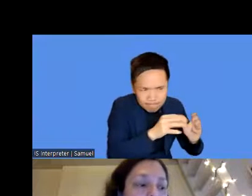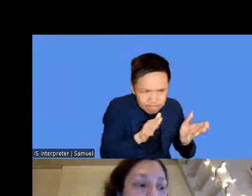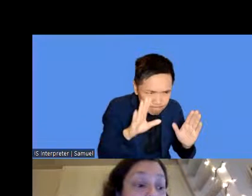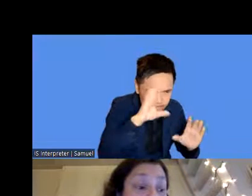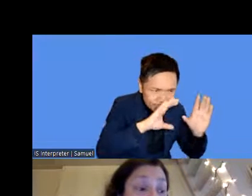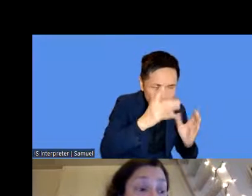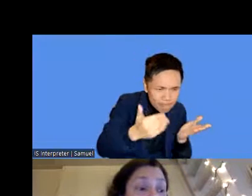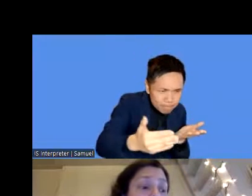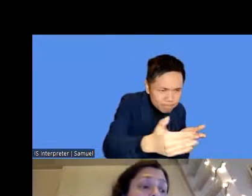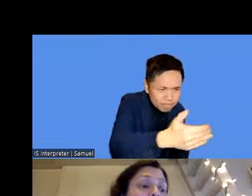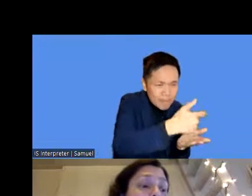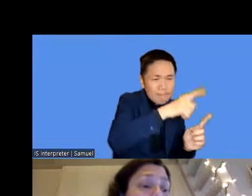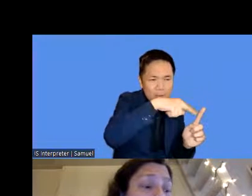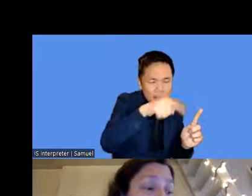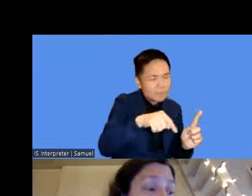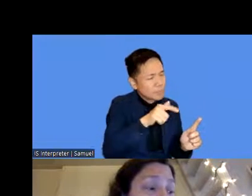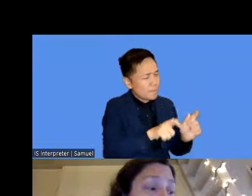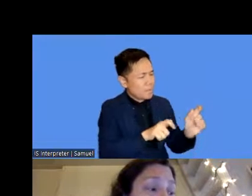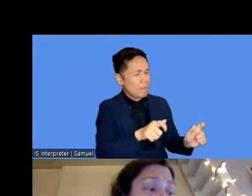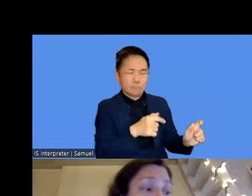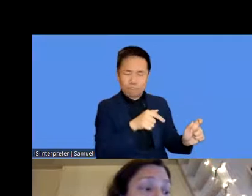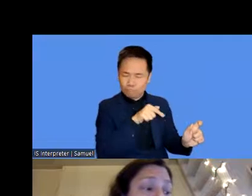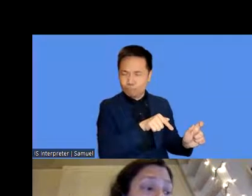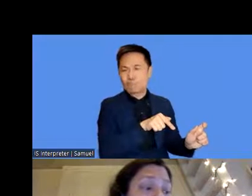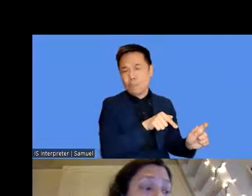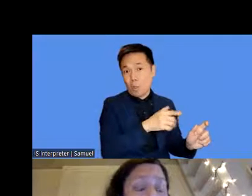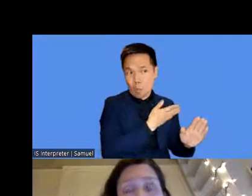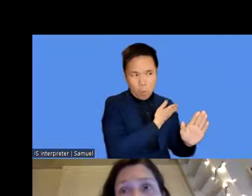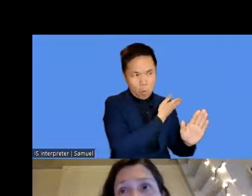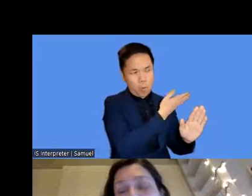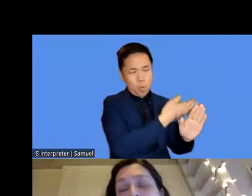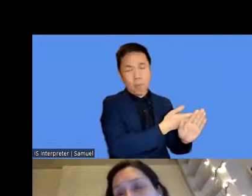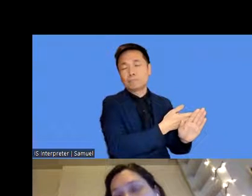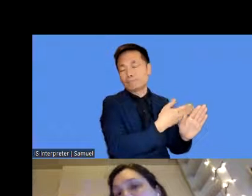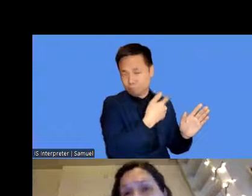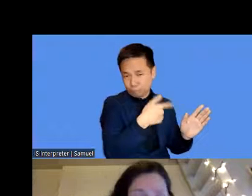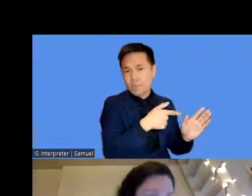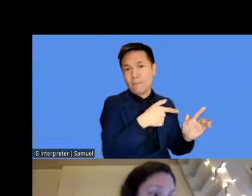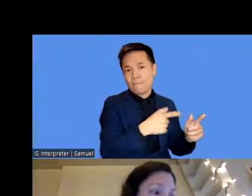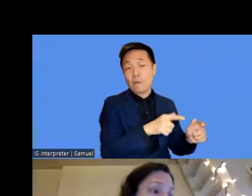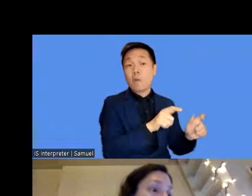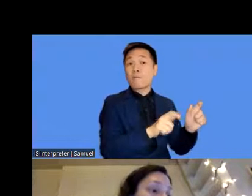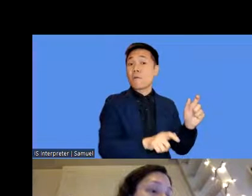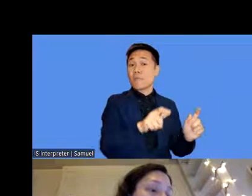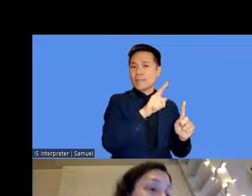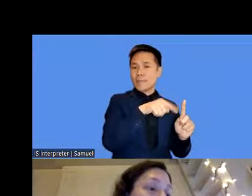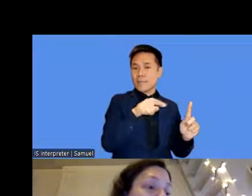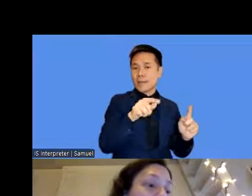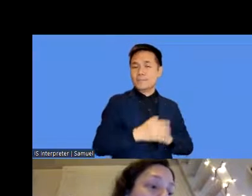in the design and/or collection stages of the data value chain or the data cycle, irrespective